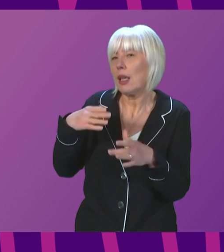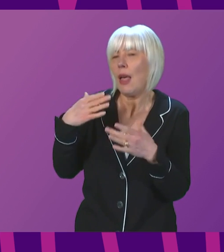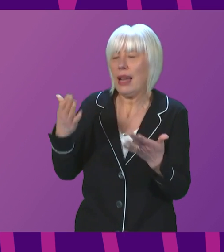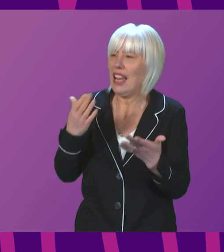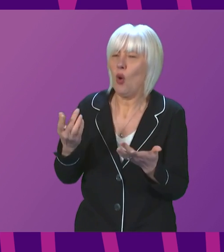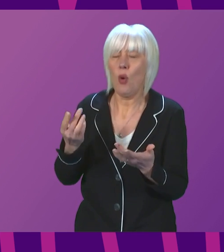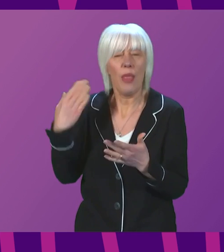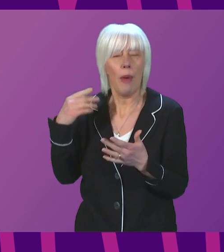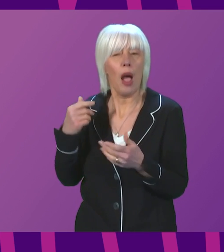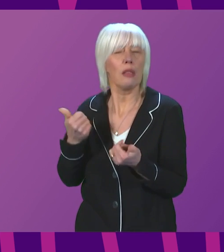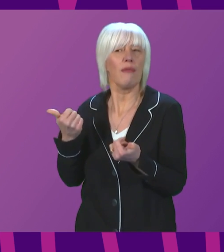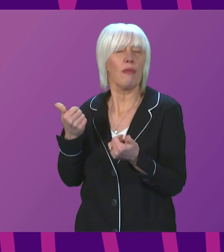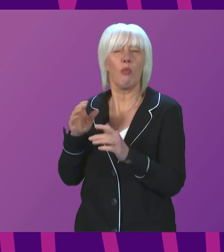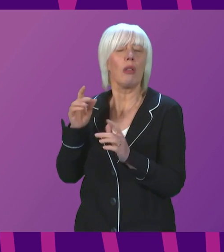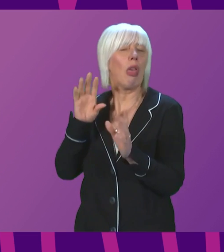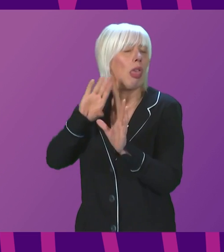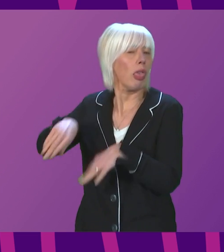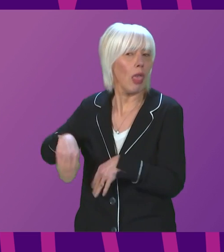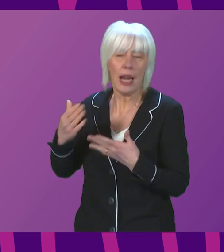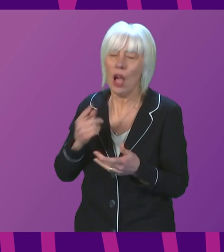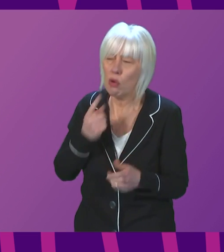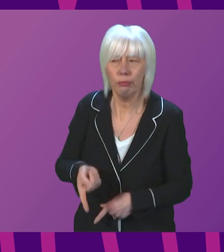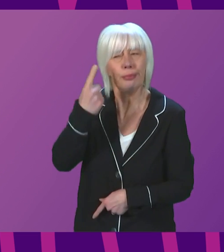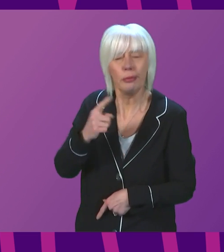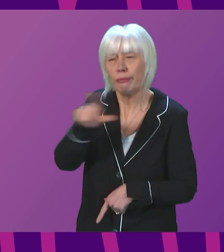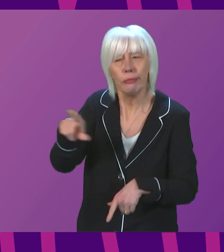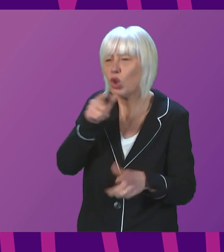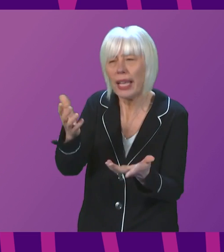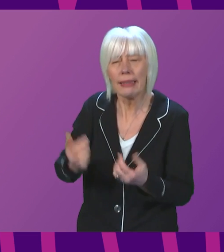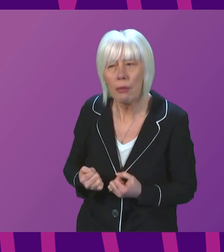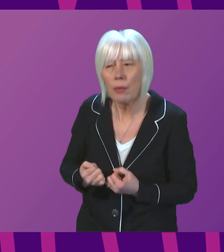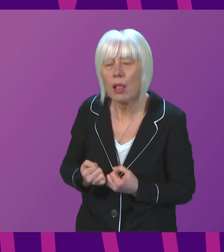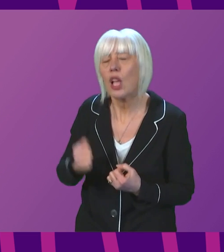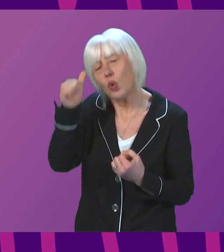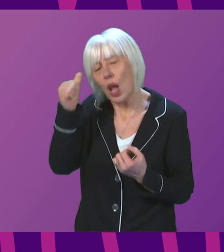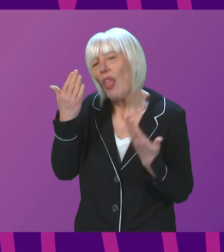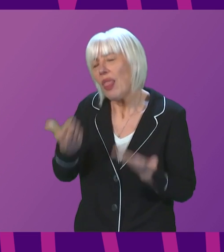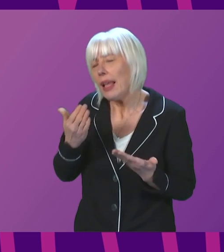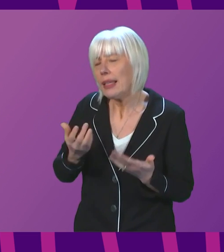That is progress, and it shows us that there is less of a tolerance for misogyny and less